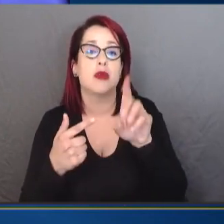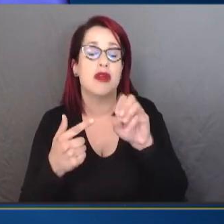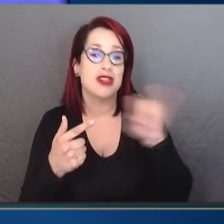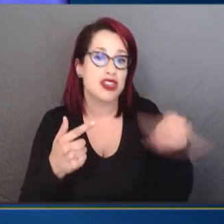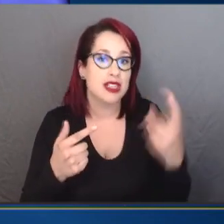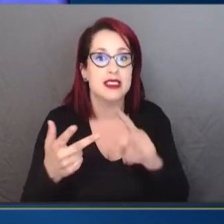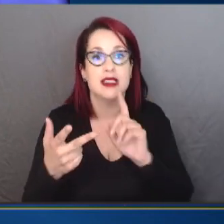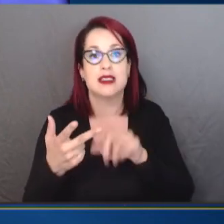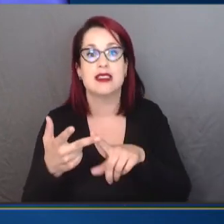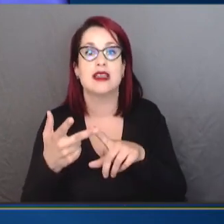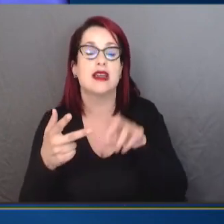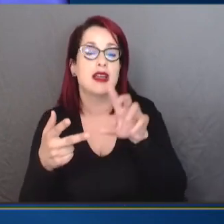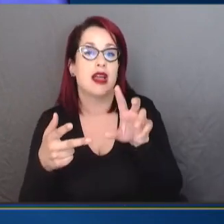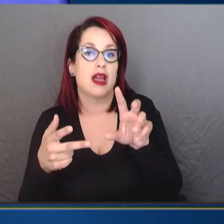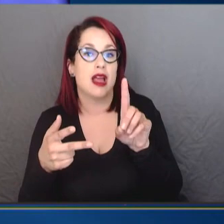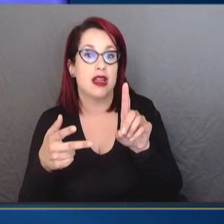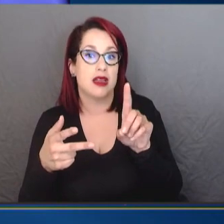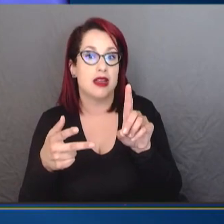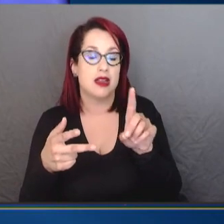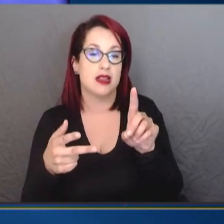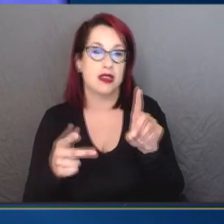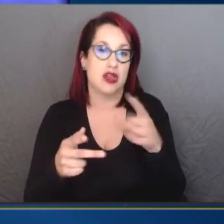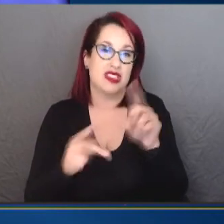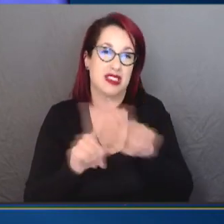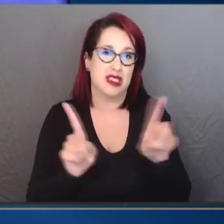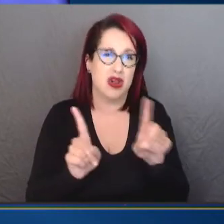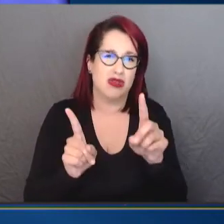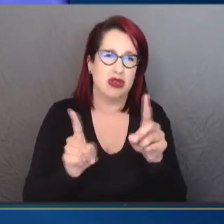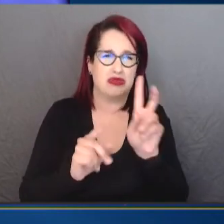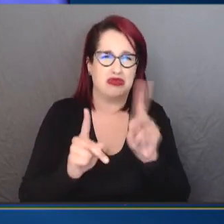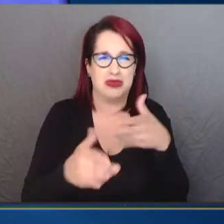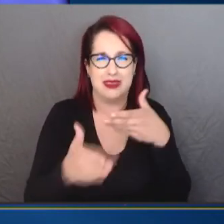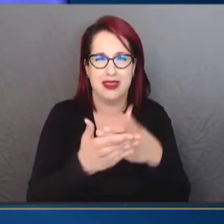So, we -- we're bringing our resources here. Please take advantage but also know that's not the